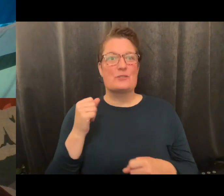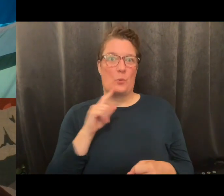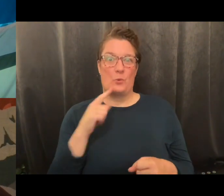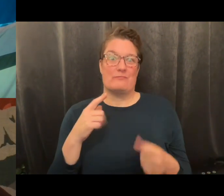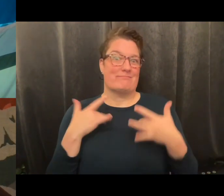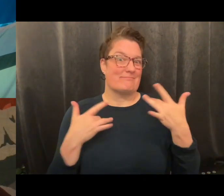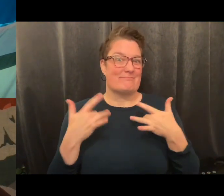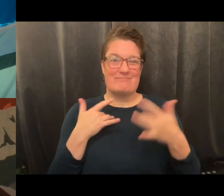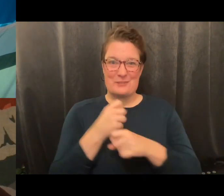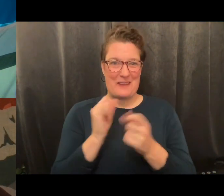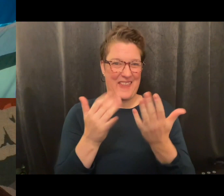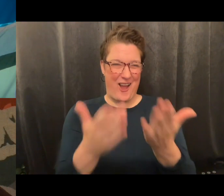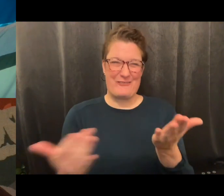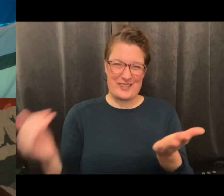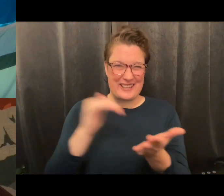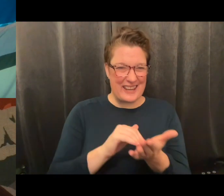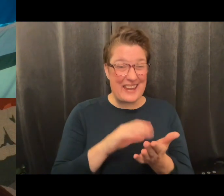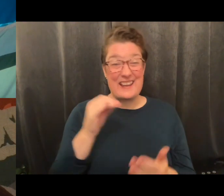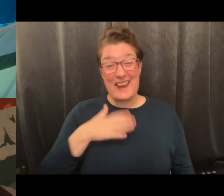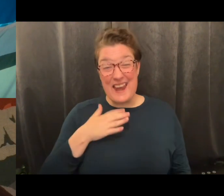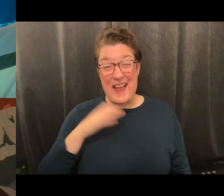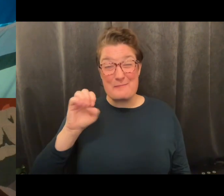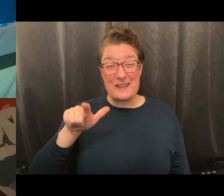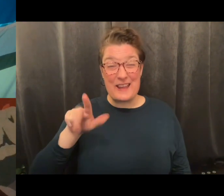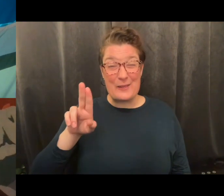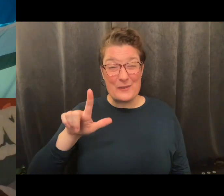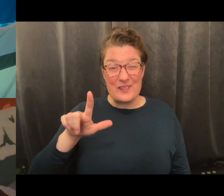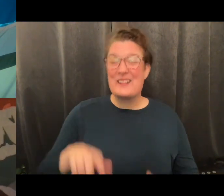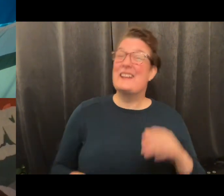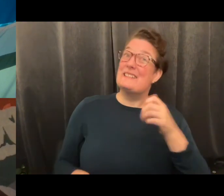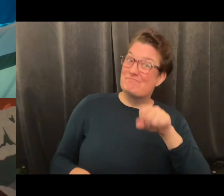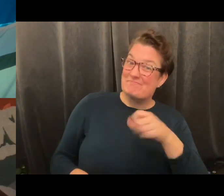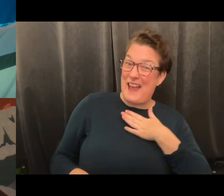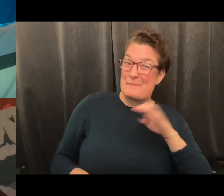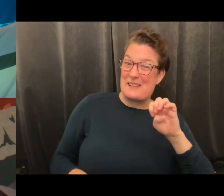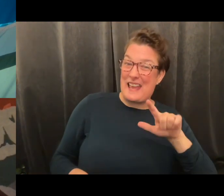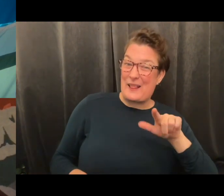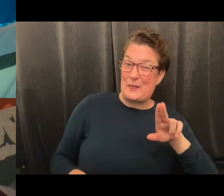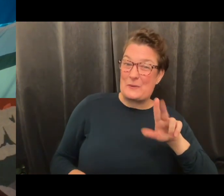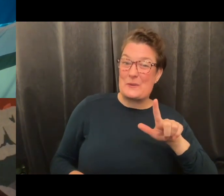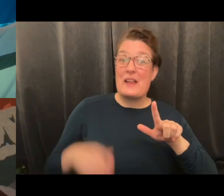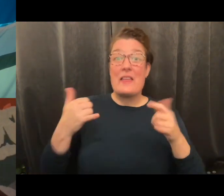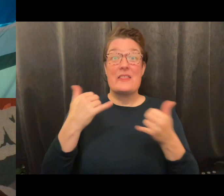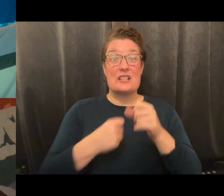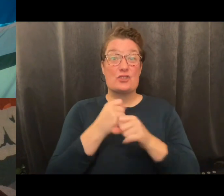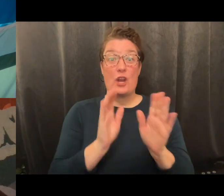Rebekah: Happy Elul and this year's planner is simply called, Dreaming the World to Come, Nomy: Dreaming the World to Come 5784. Rebekah: That's it.